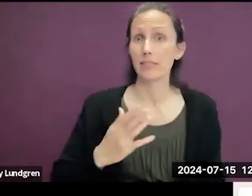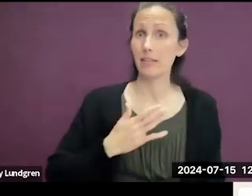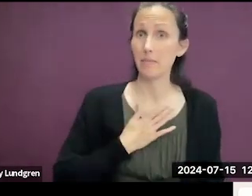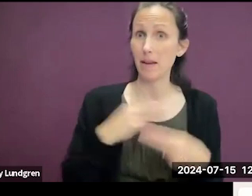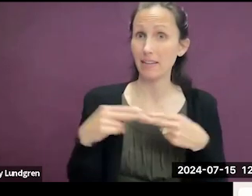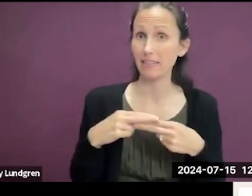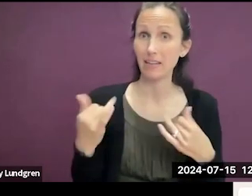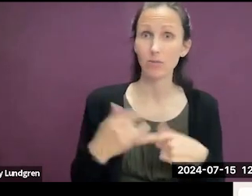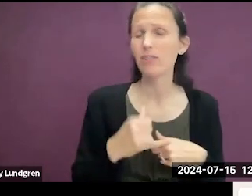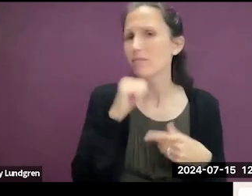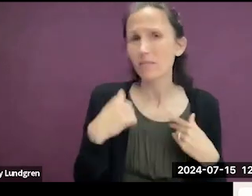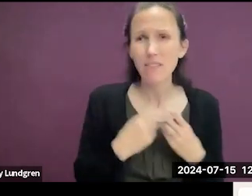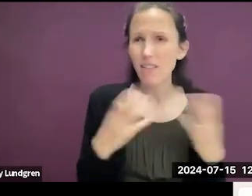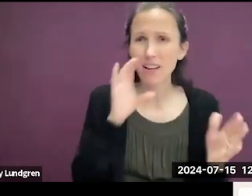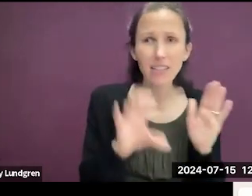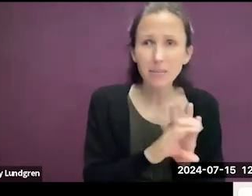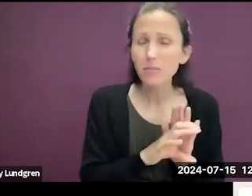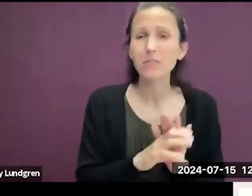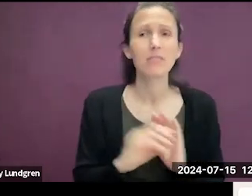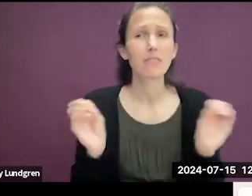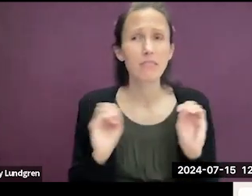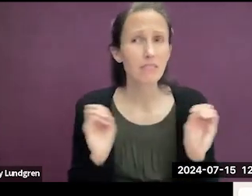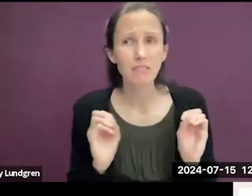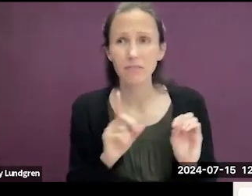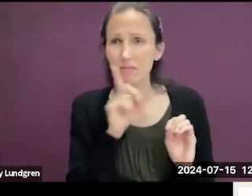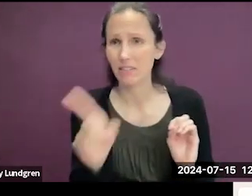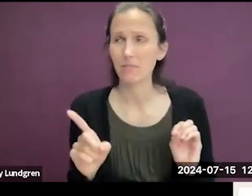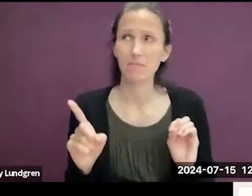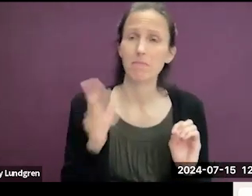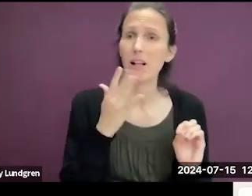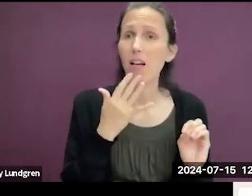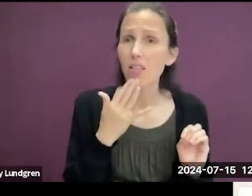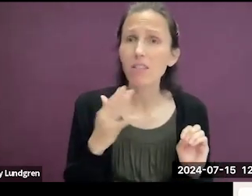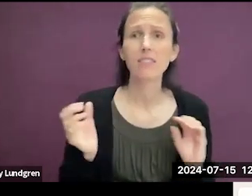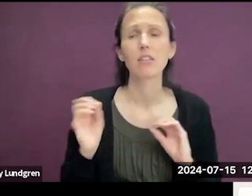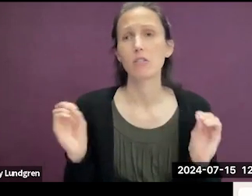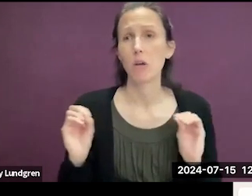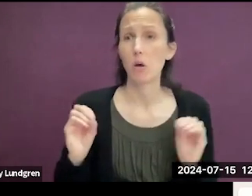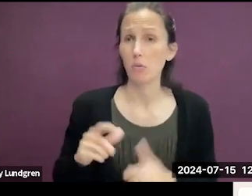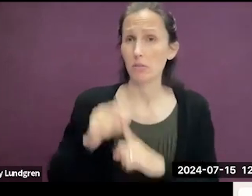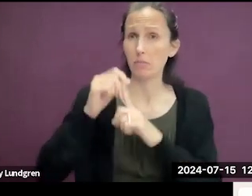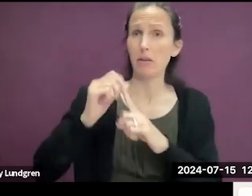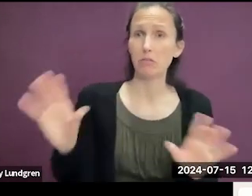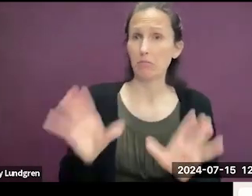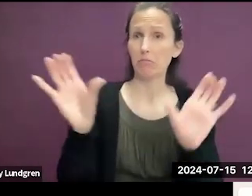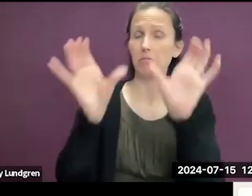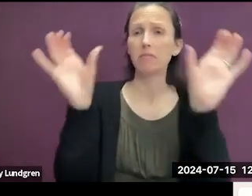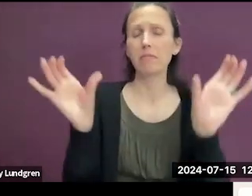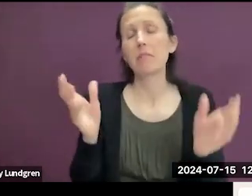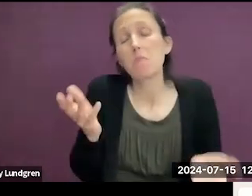I don't use a lot of colors or special effects. It may not look as pretty as some other presentations out there, but this is what we can do